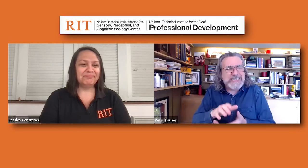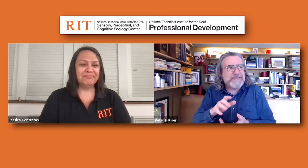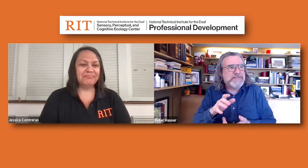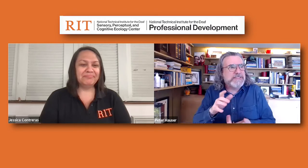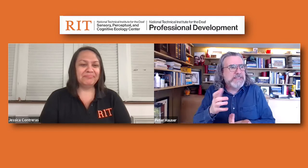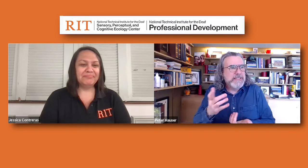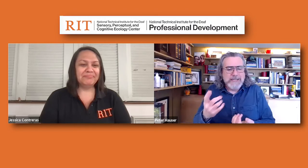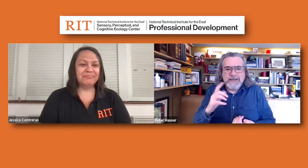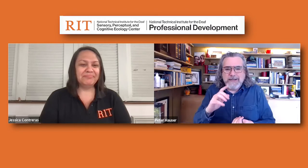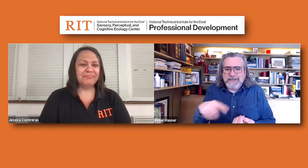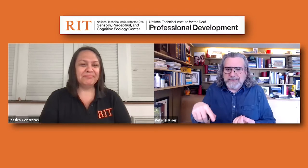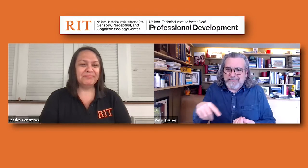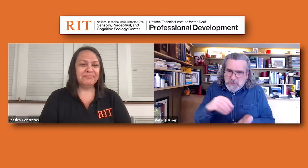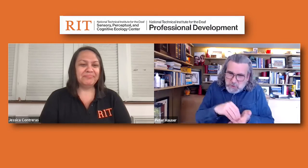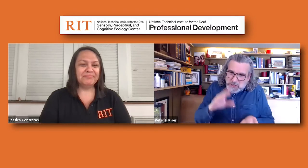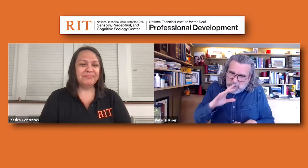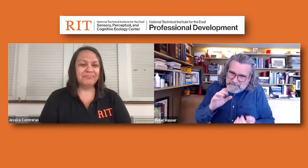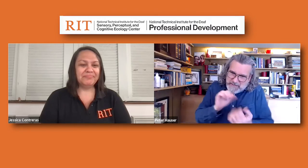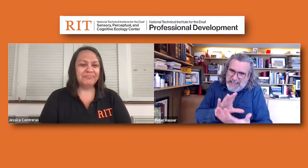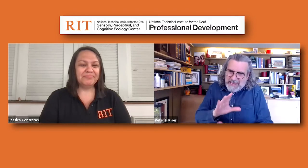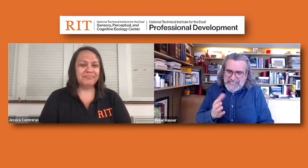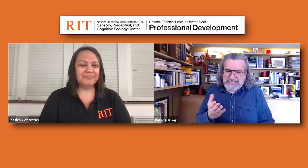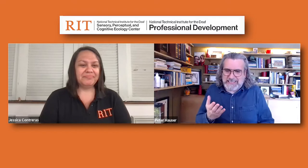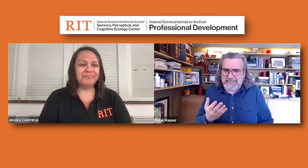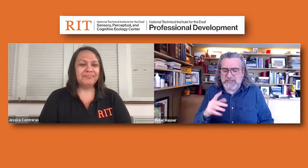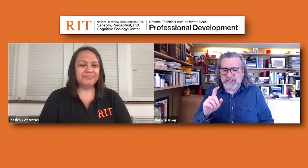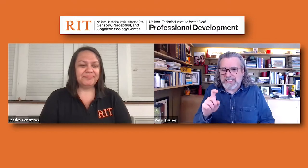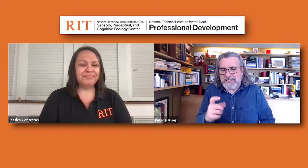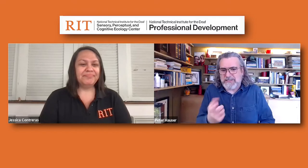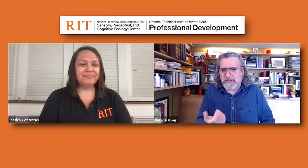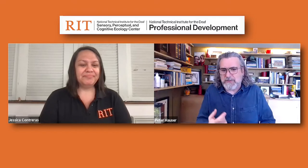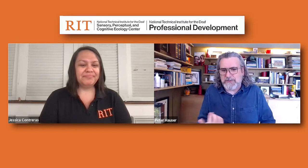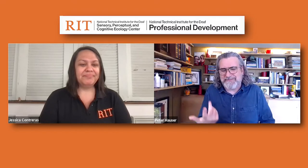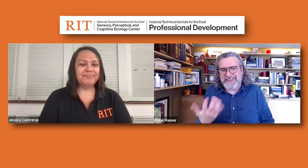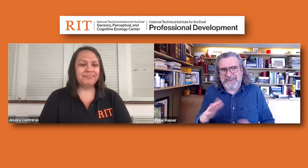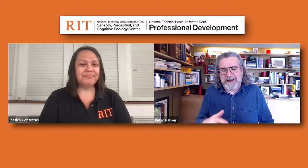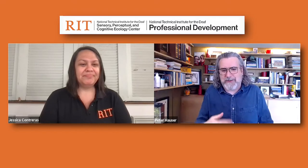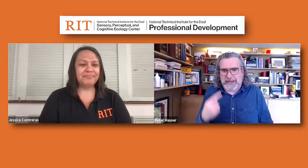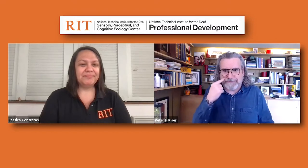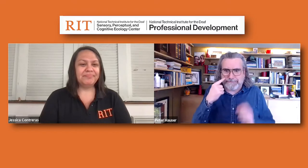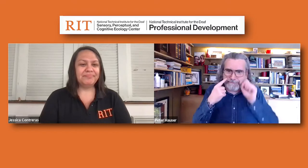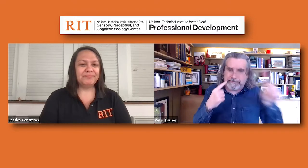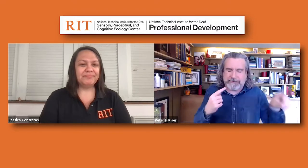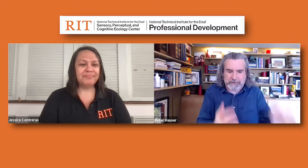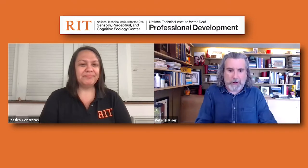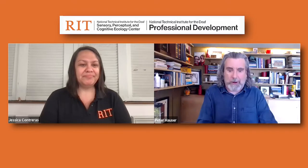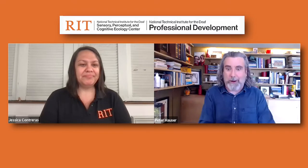"The deaf people have gaps in their knowledge and gaps in their skills that they need to fill." Oh! Ha ha!